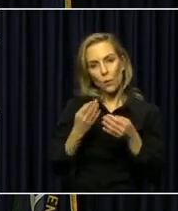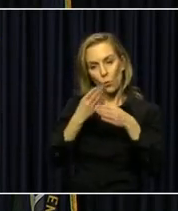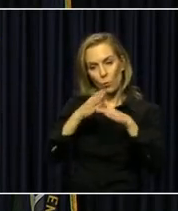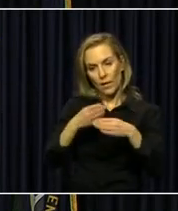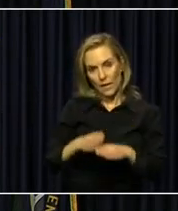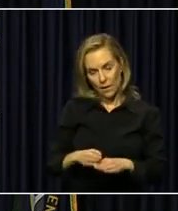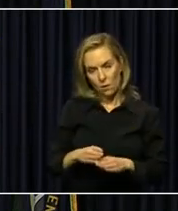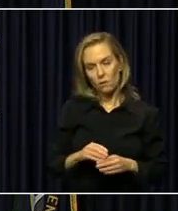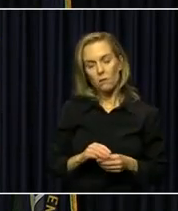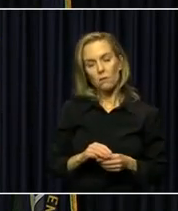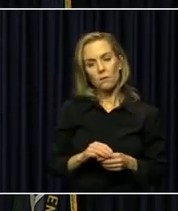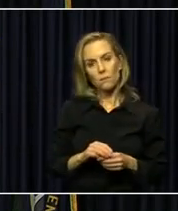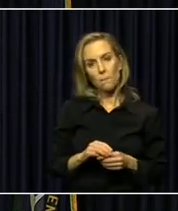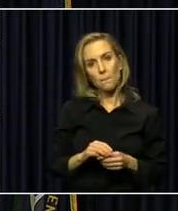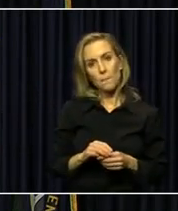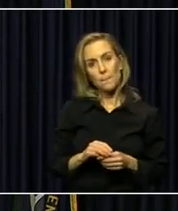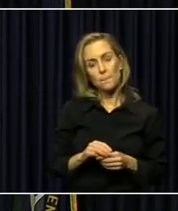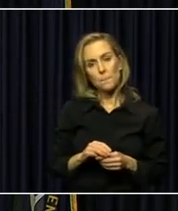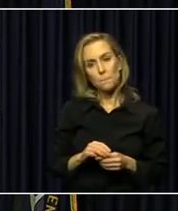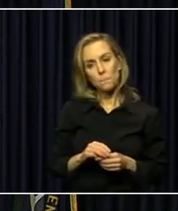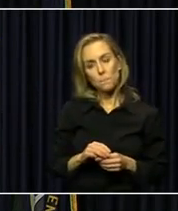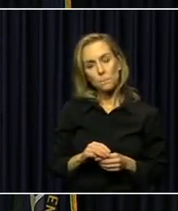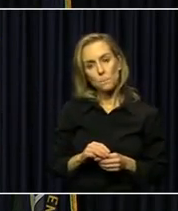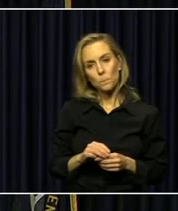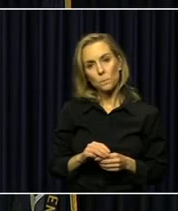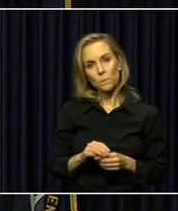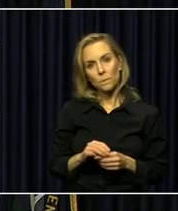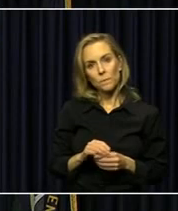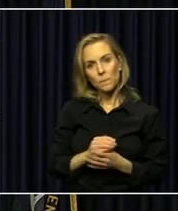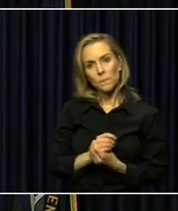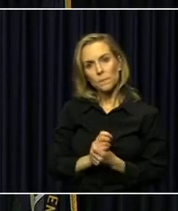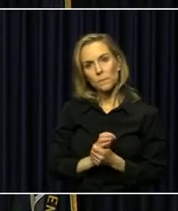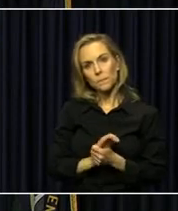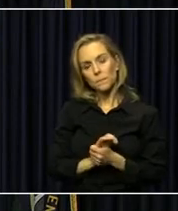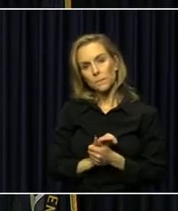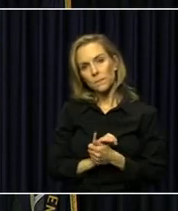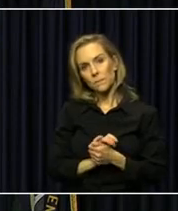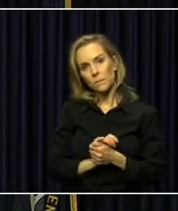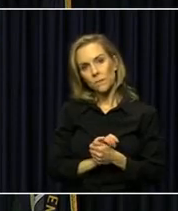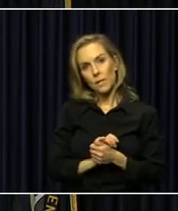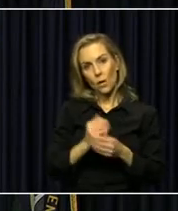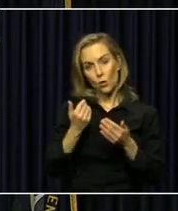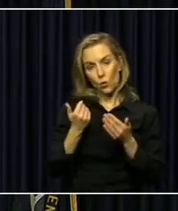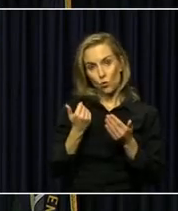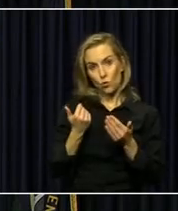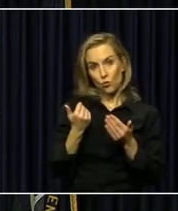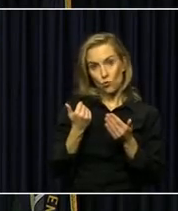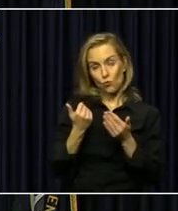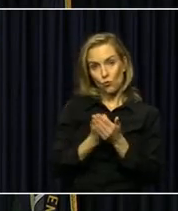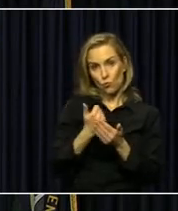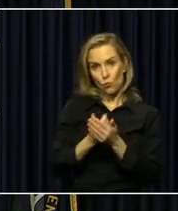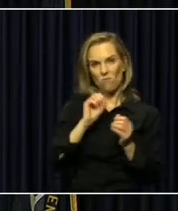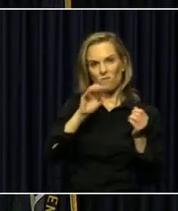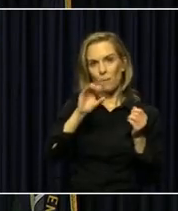A 95-YEAR-OLD FEMALE IN JEFFERSON. A 96-YEAR-OLD MALE IN GRAYSON. A 95-YEAR-OLD FEMALE IN